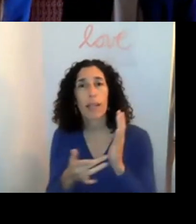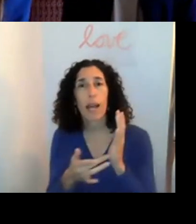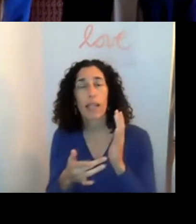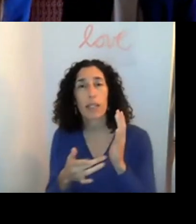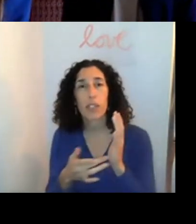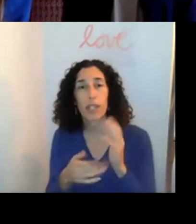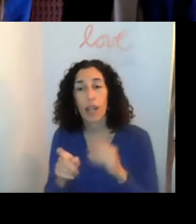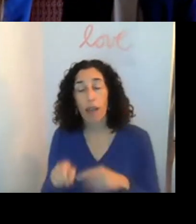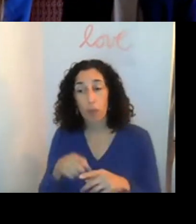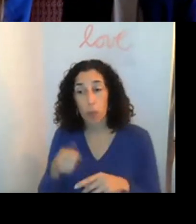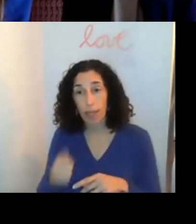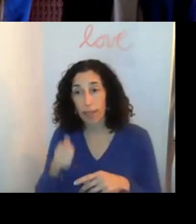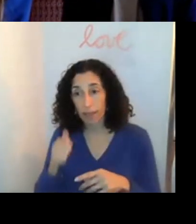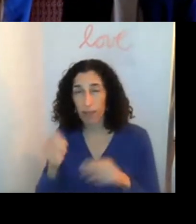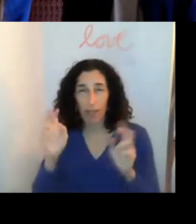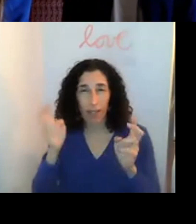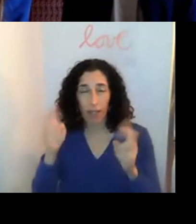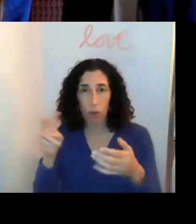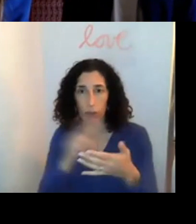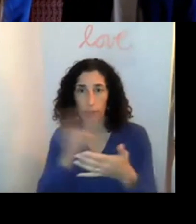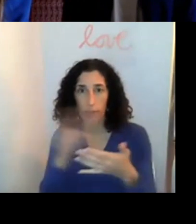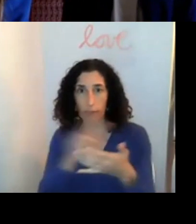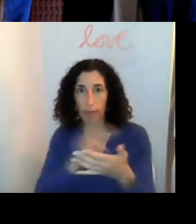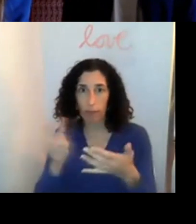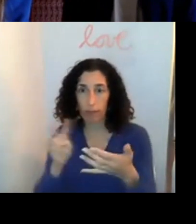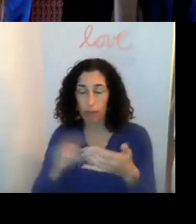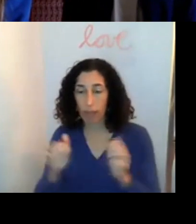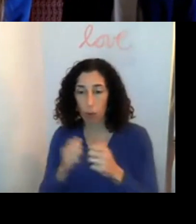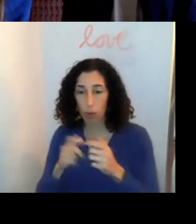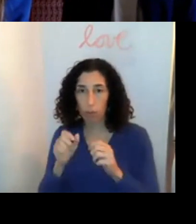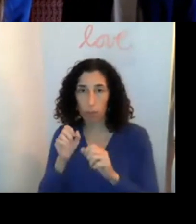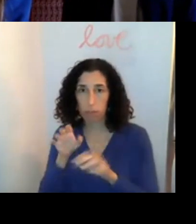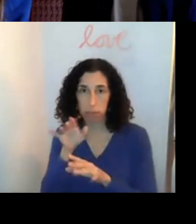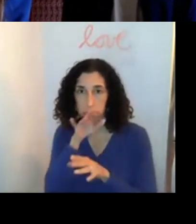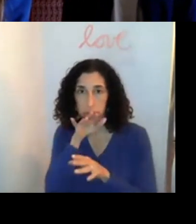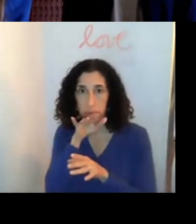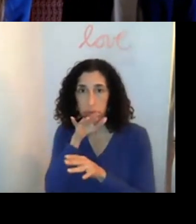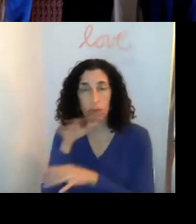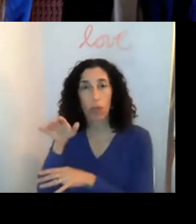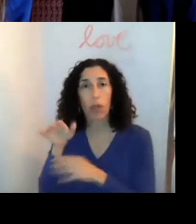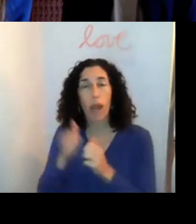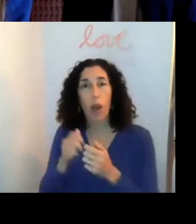little things to taste in the videos and the music and people's contributions and these different ideas how alt‑text can be used and that's something I really do feel each